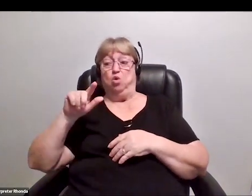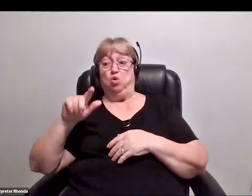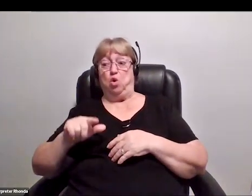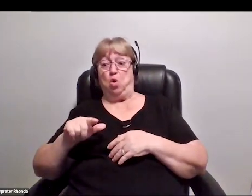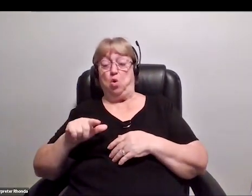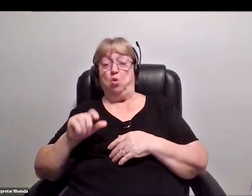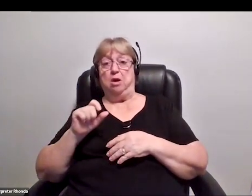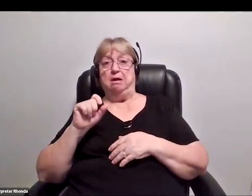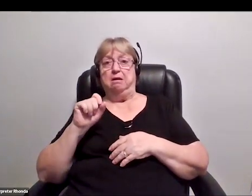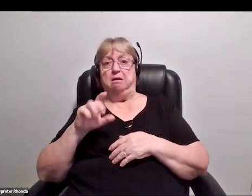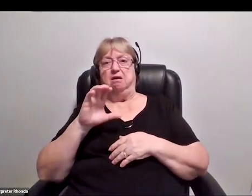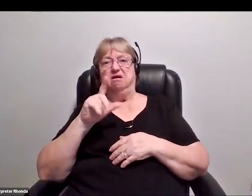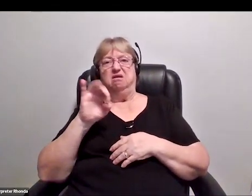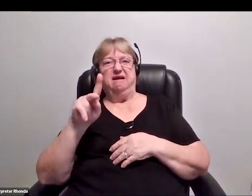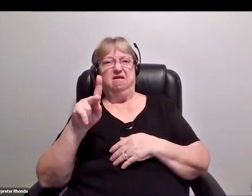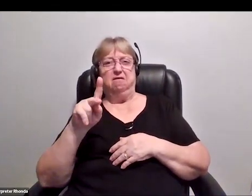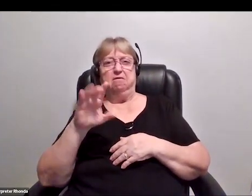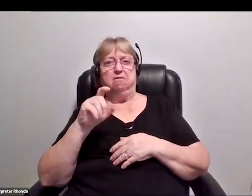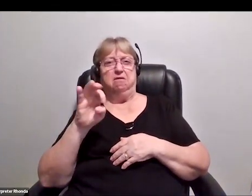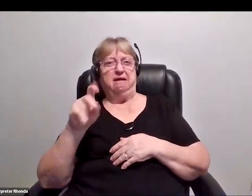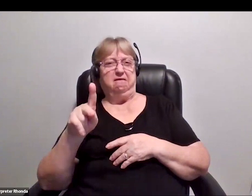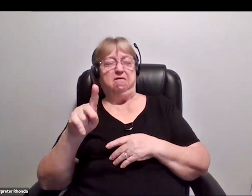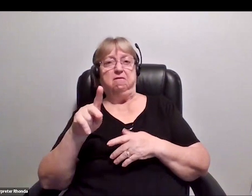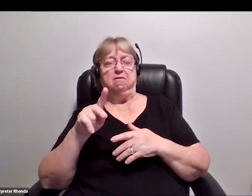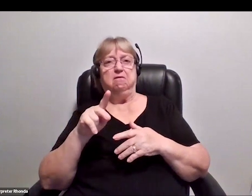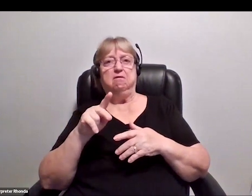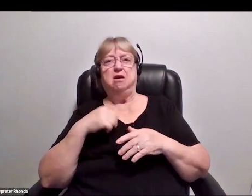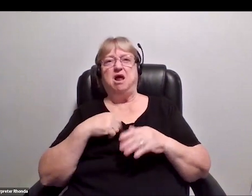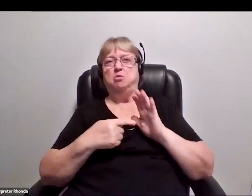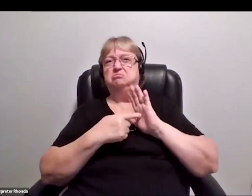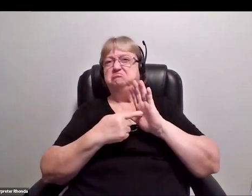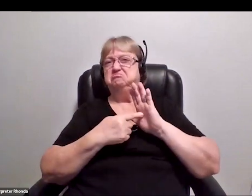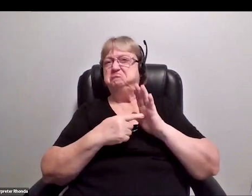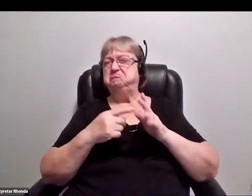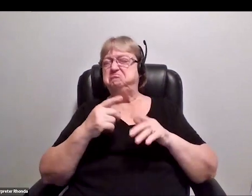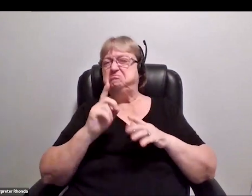I'll play a demo of that in a minute. The last thing I'll say about this